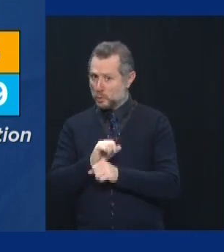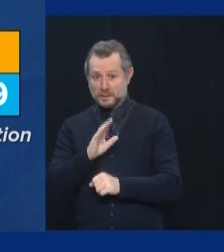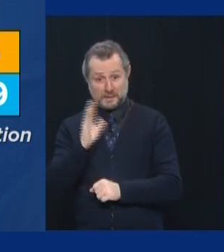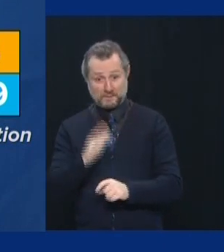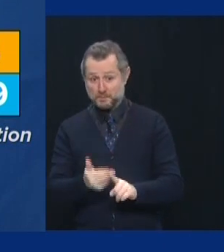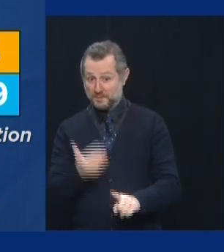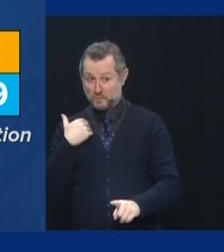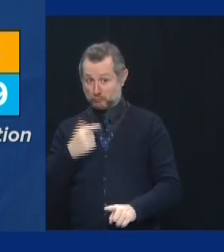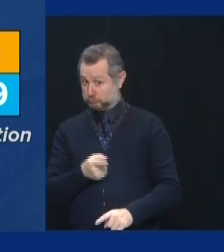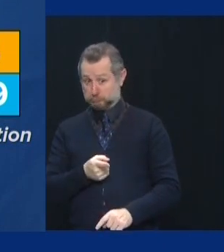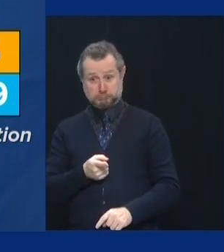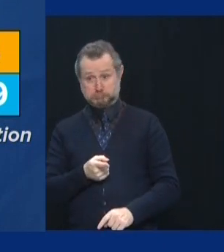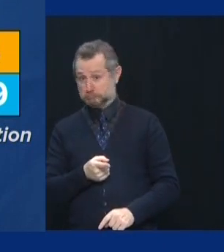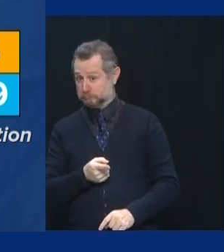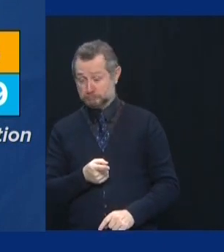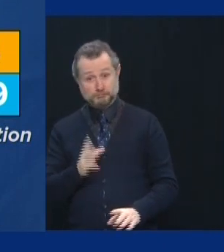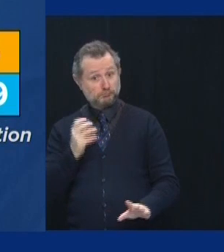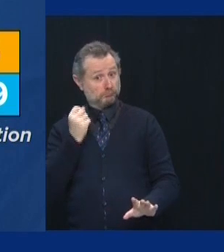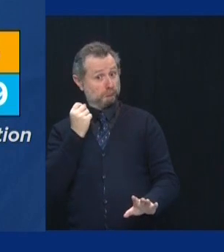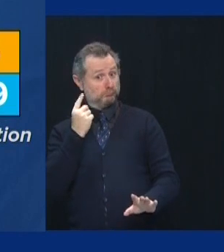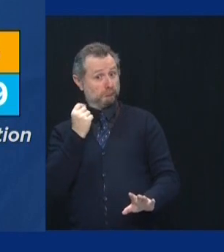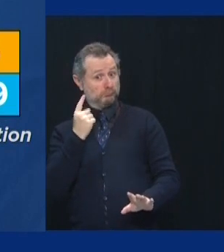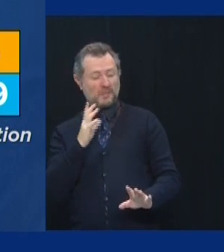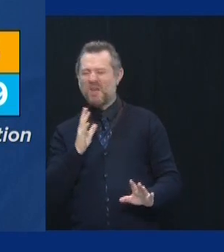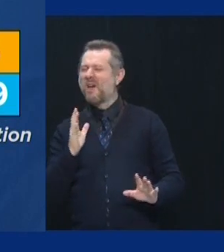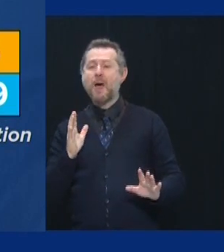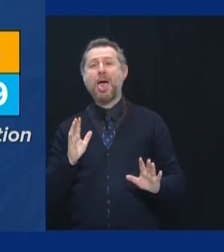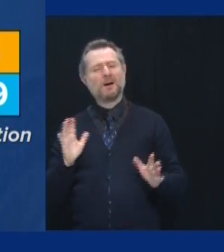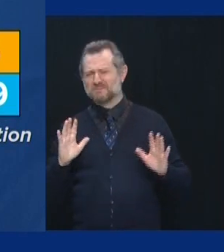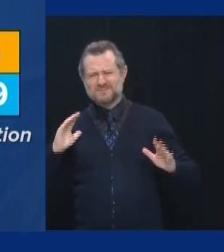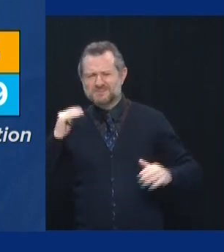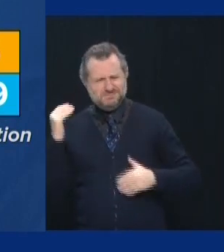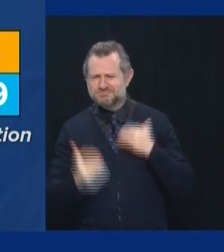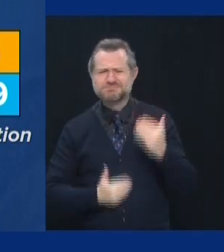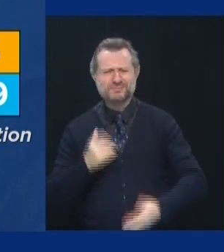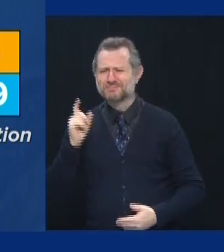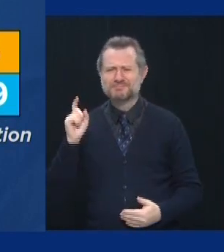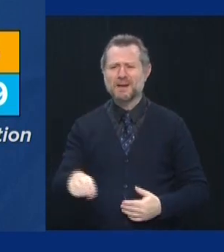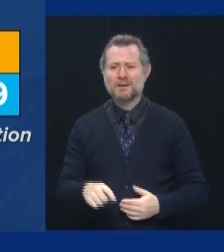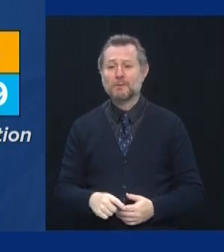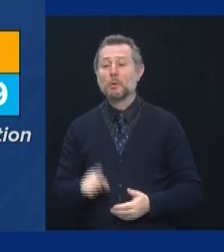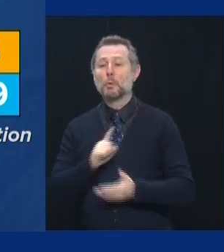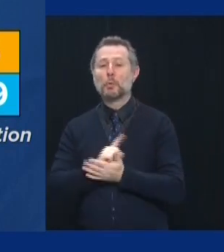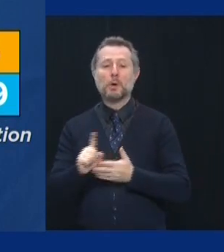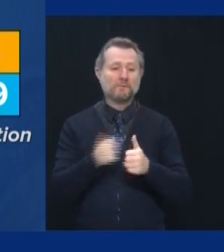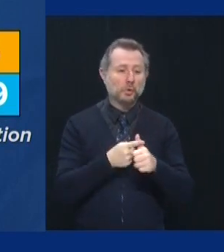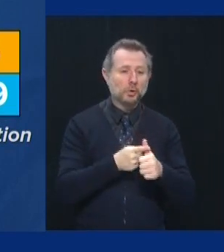IN OUR EFFORTS TO HAVE THE HEALTH CARE SYSTEM RAMP UP. THIS IS A NEW ACTIVITY, I